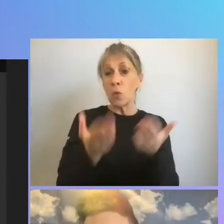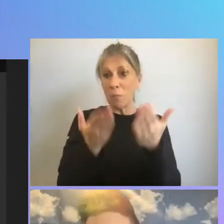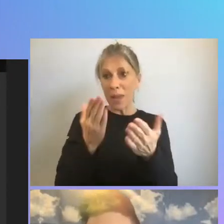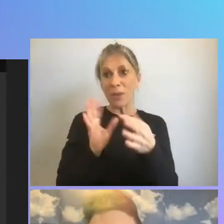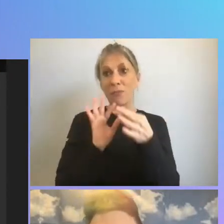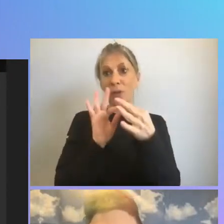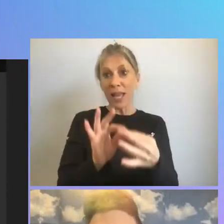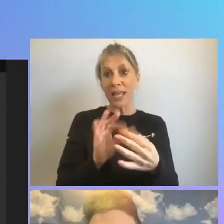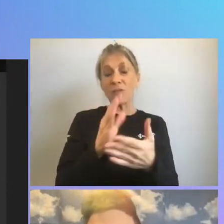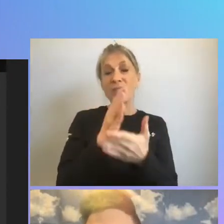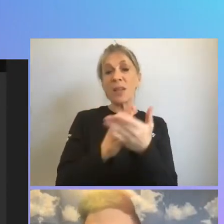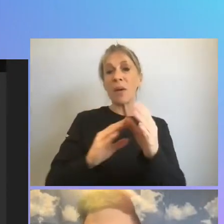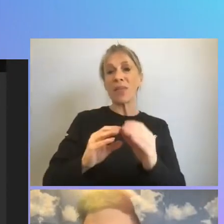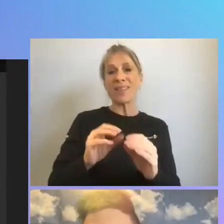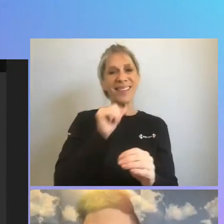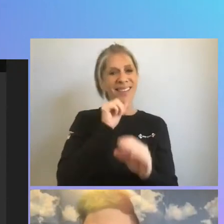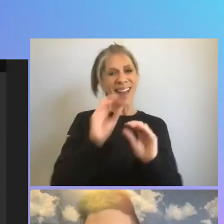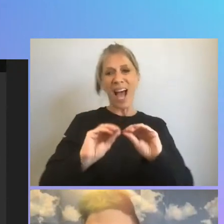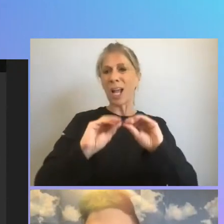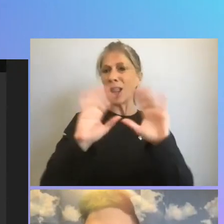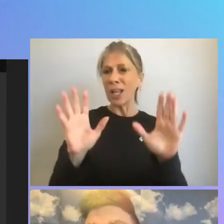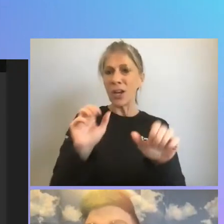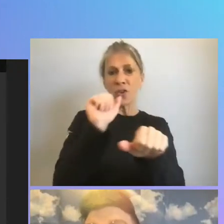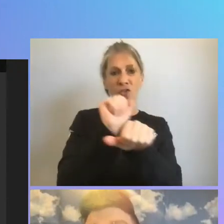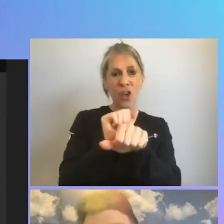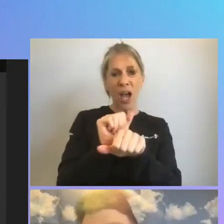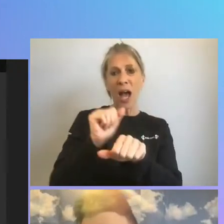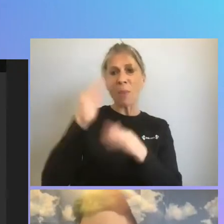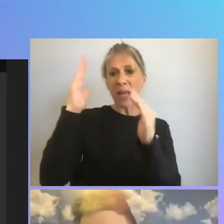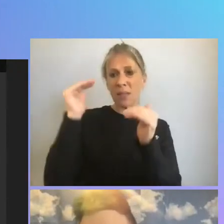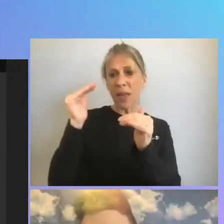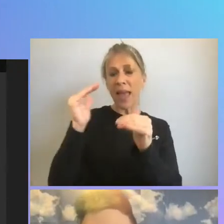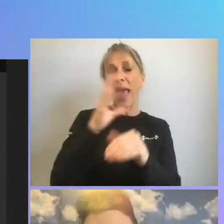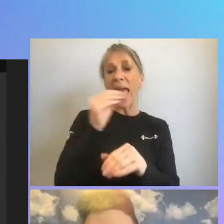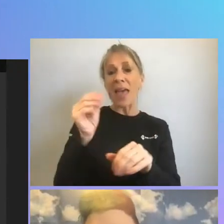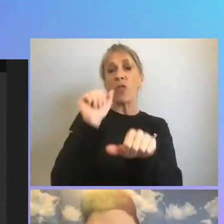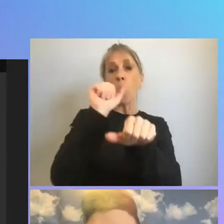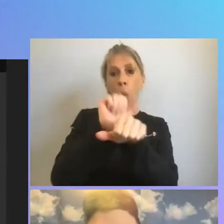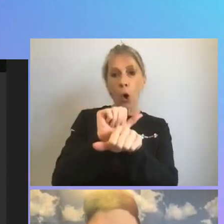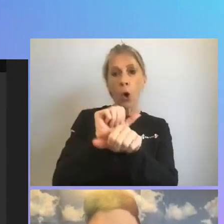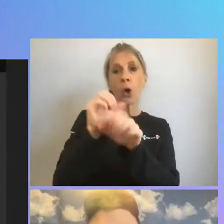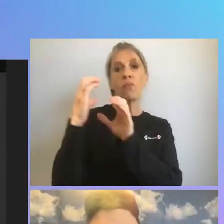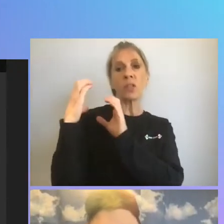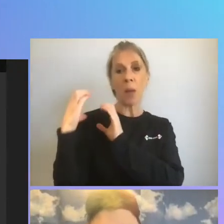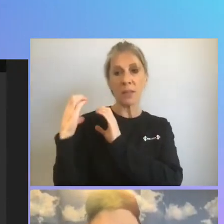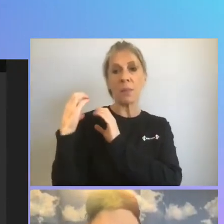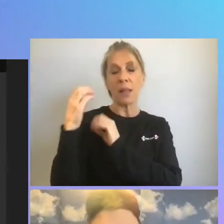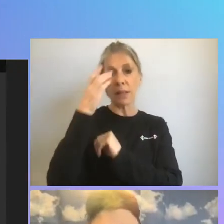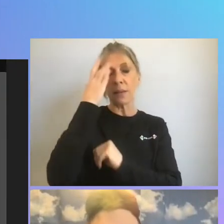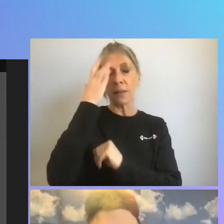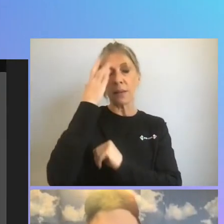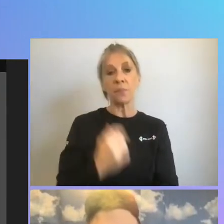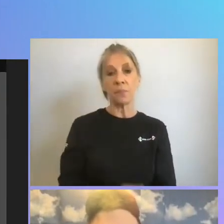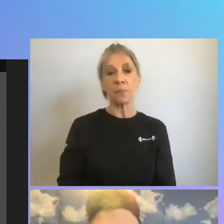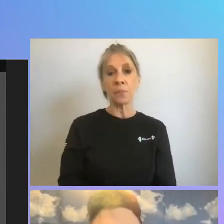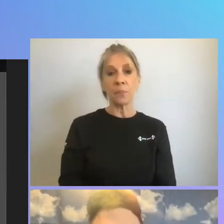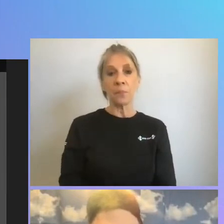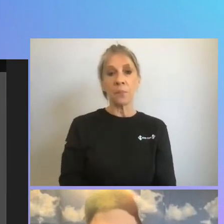unclear job expectations and